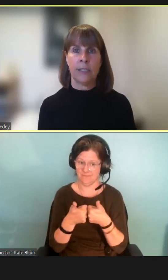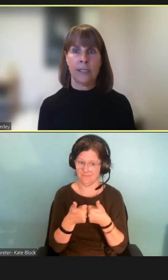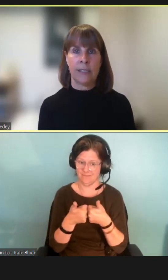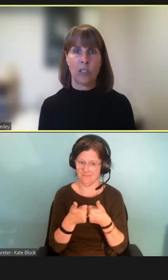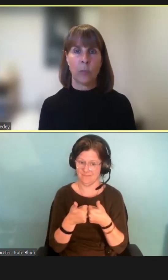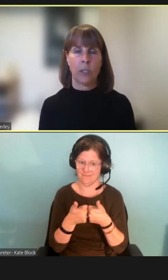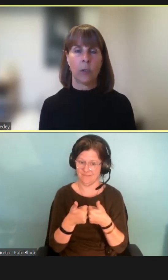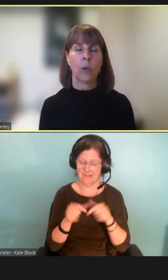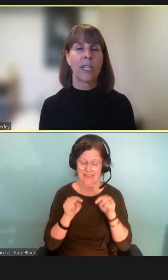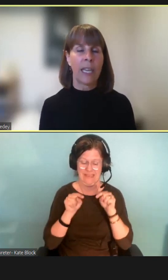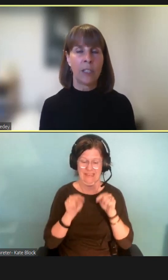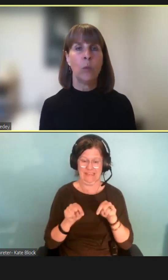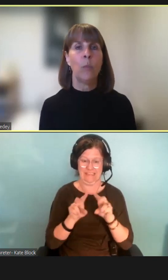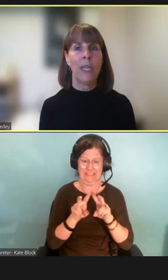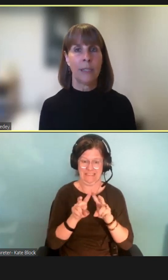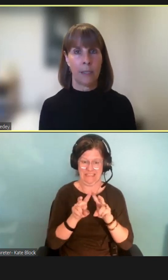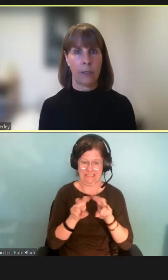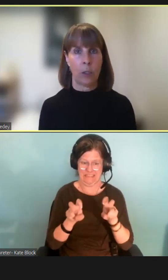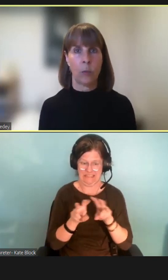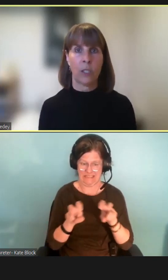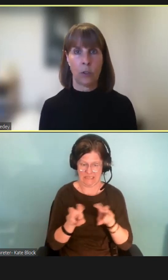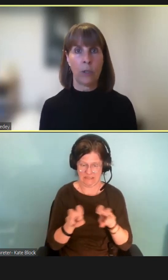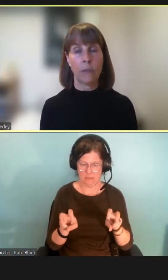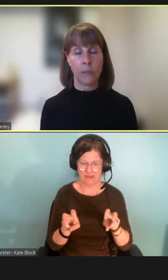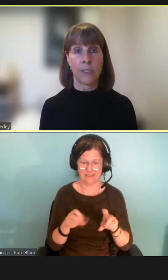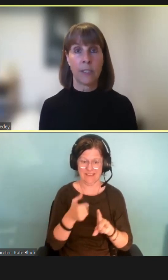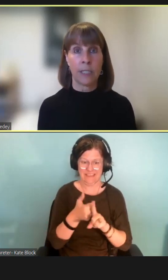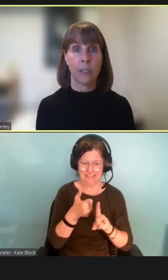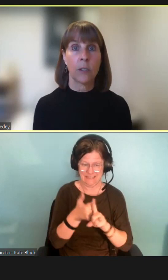assessment or can you make it clear because you have a facilitator who's